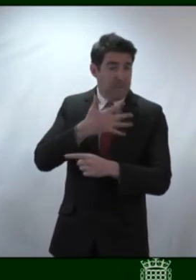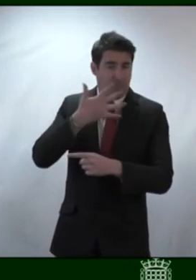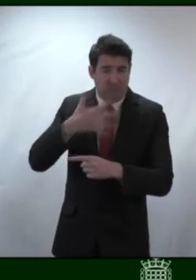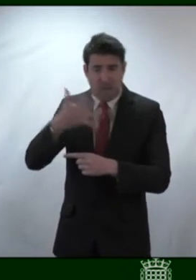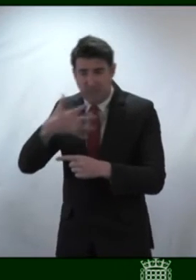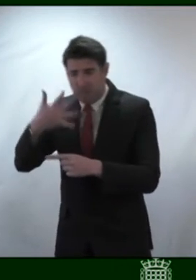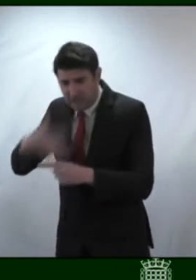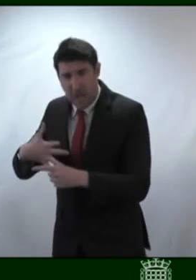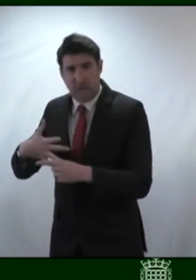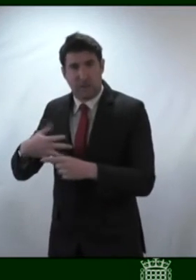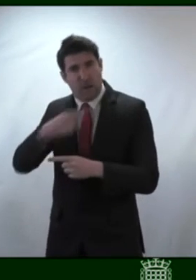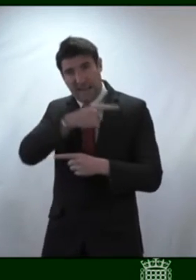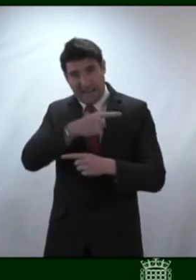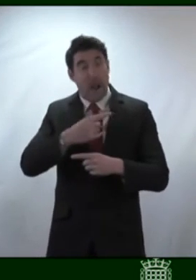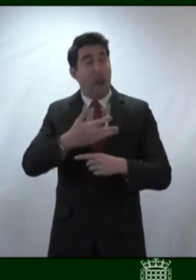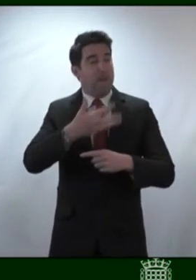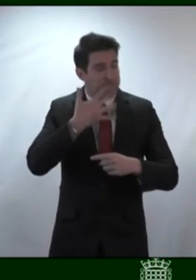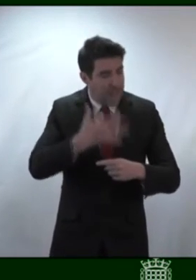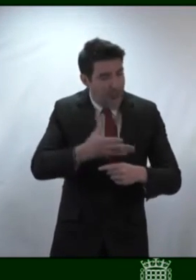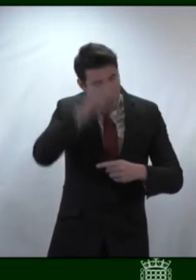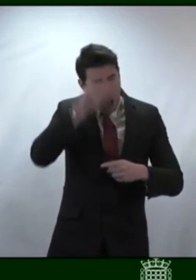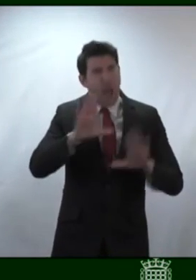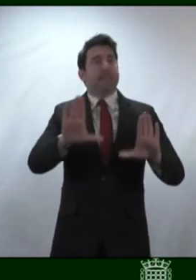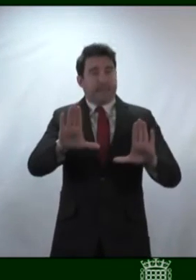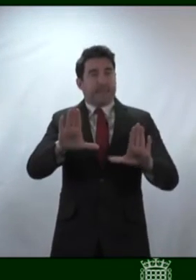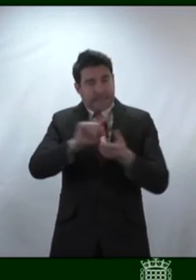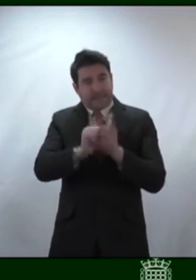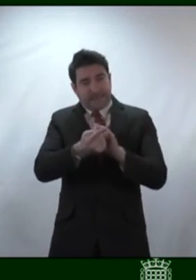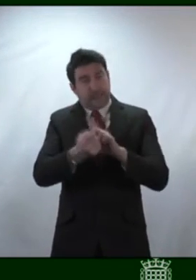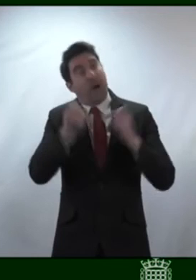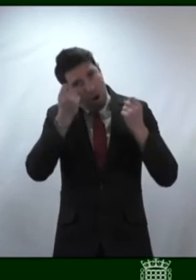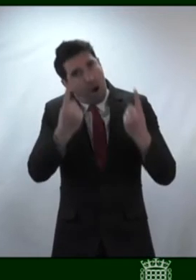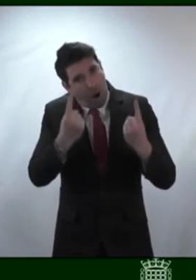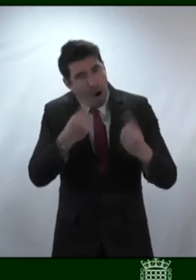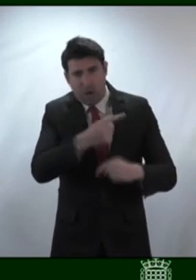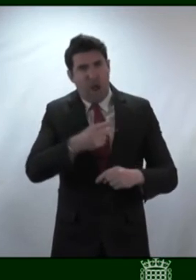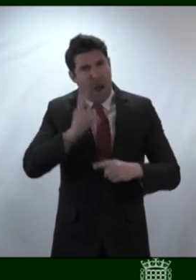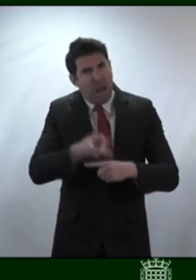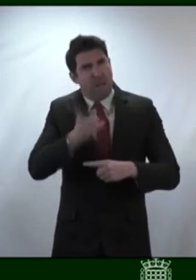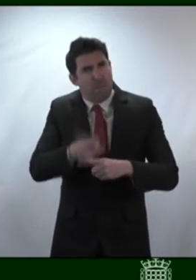that his plan would suppress the virus, but the latest figures show the opposite. The Prime